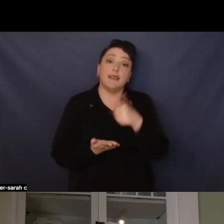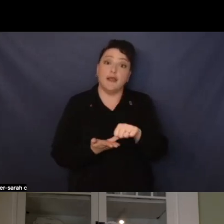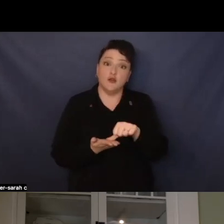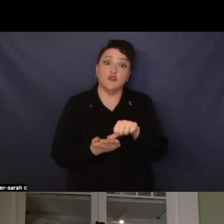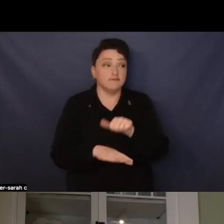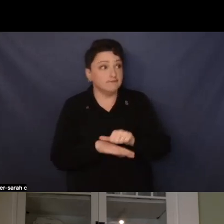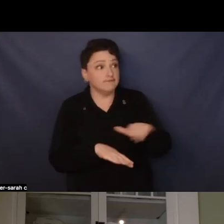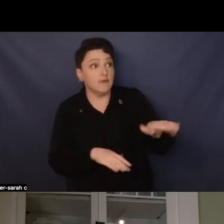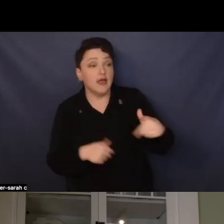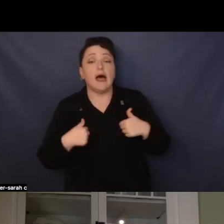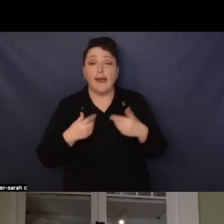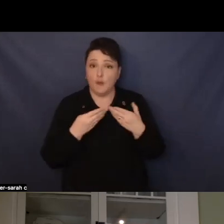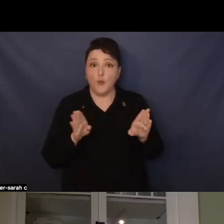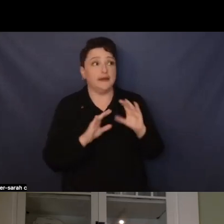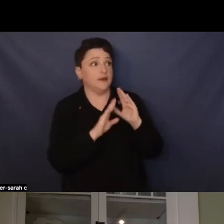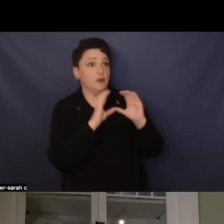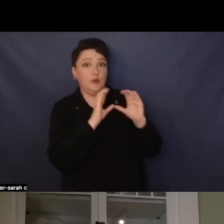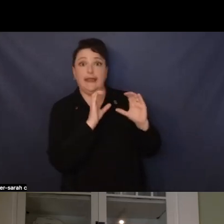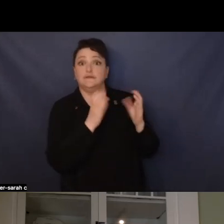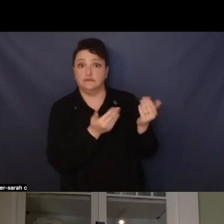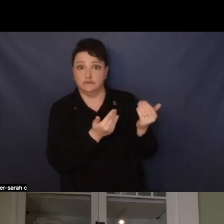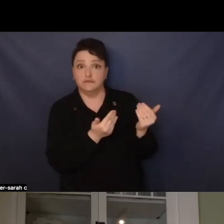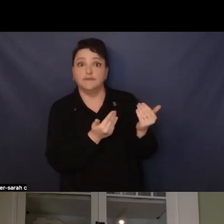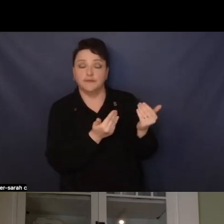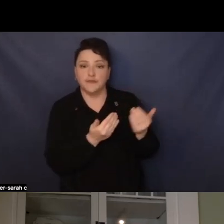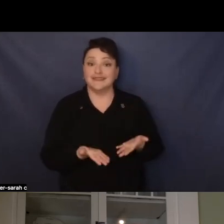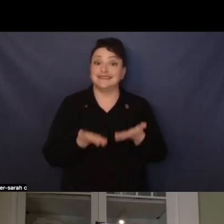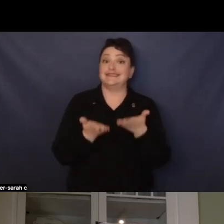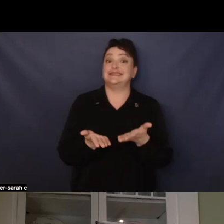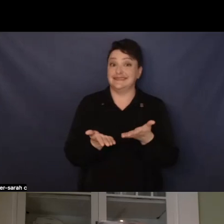Because this will be your most effective and quickest way to resolve these issues.